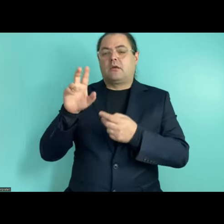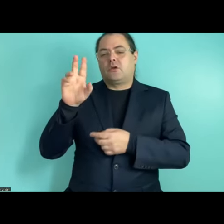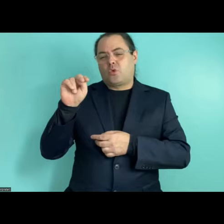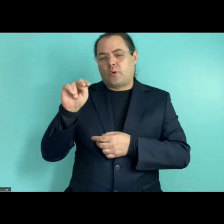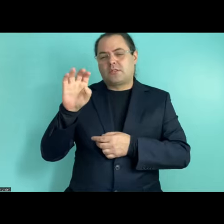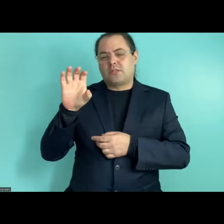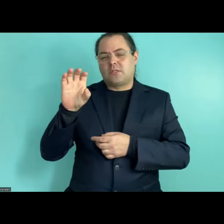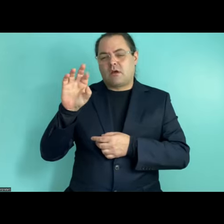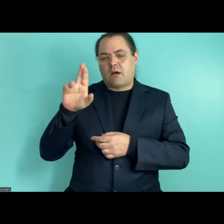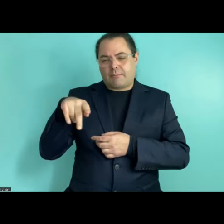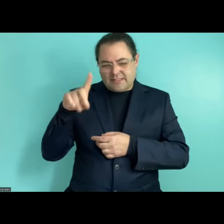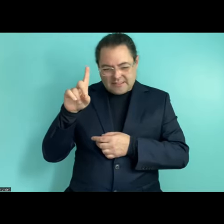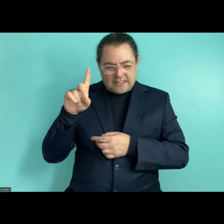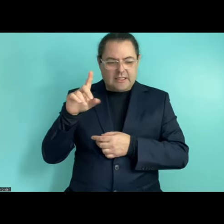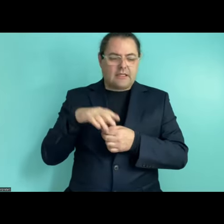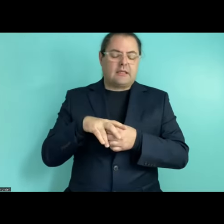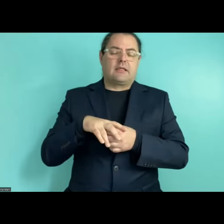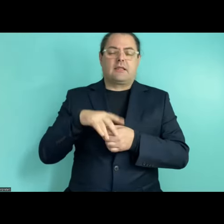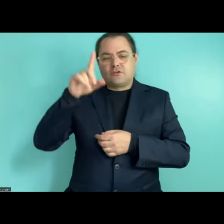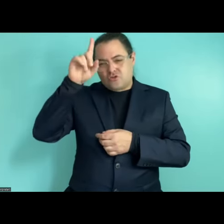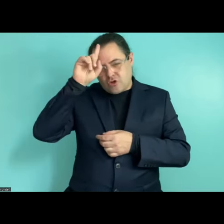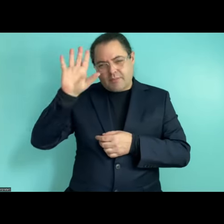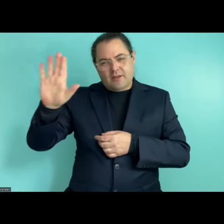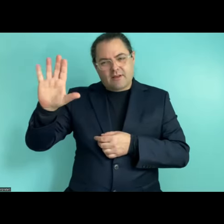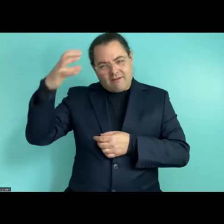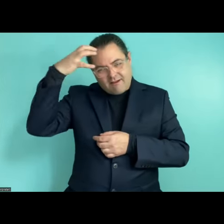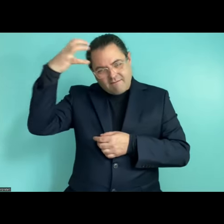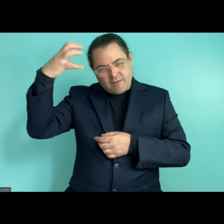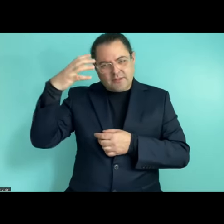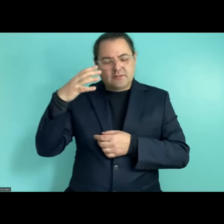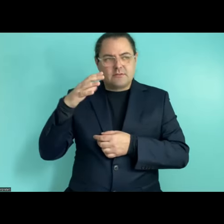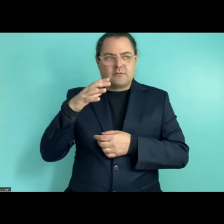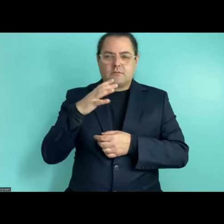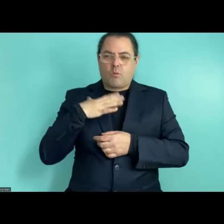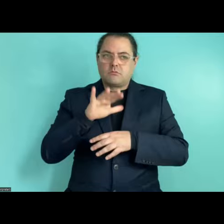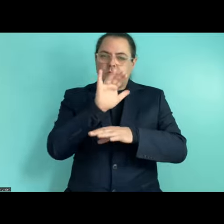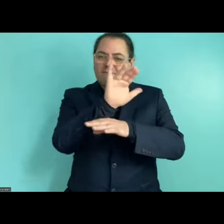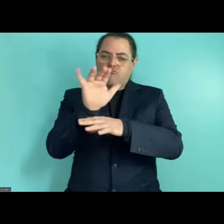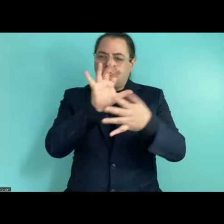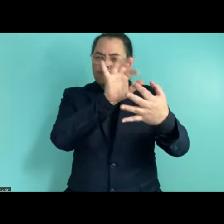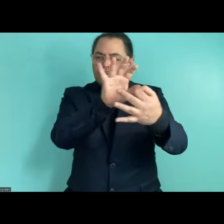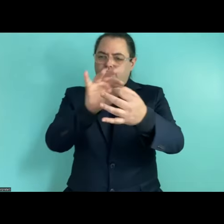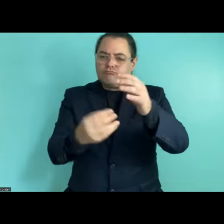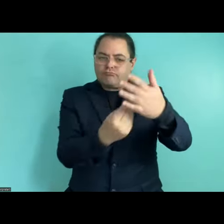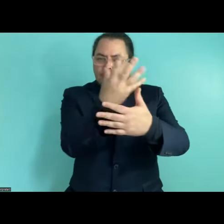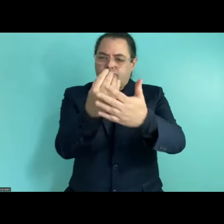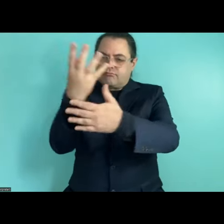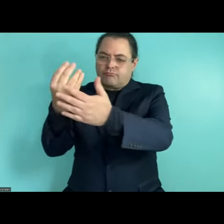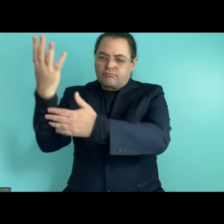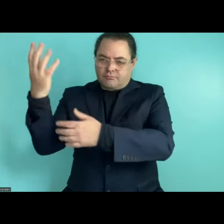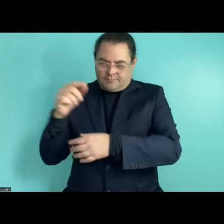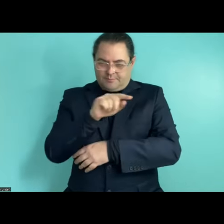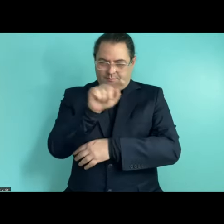mm foreign policy that promotes a feminist policy. And I think it's important that also